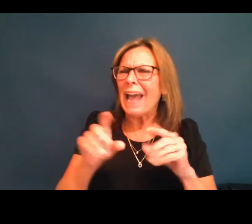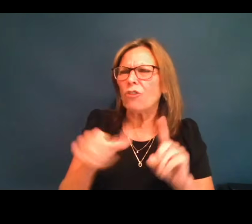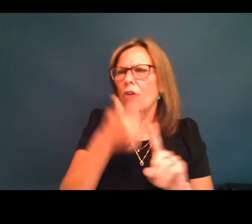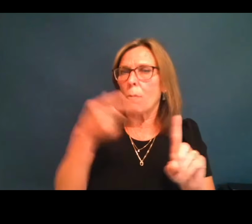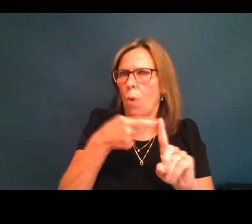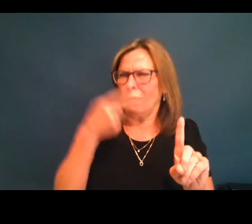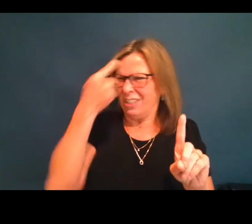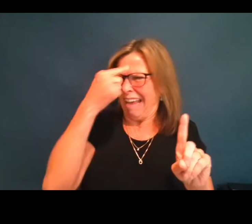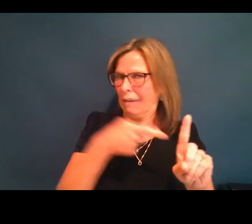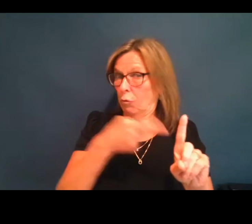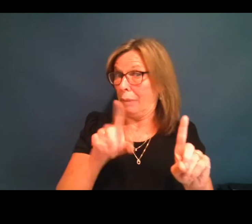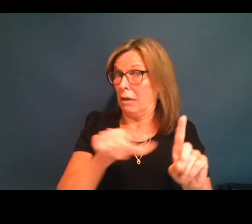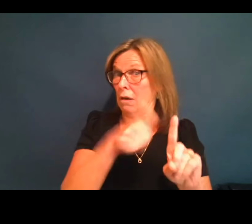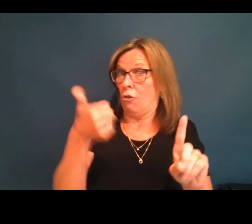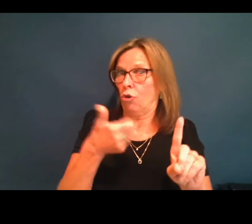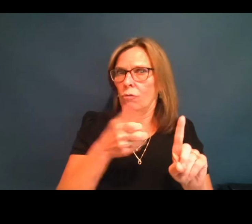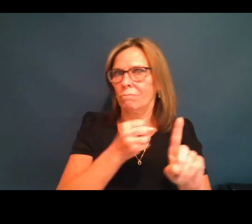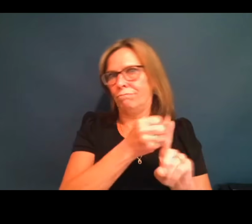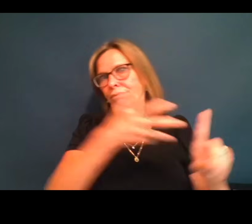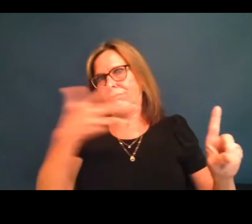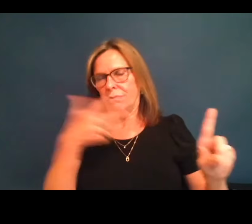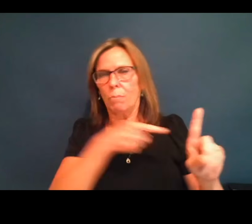certified -- I'm sorry, is a designated agency to certify